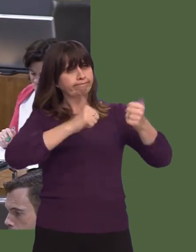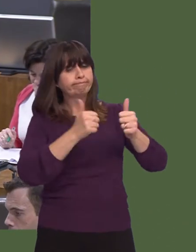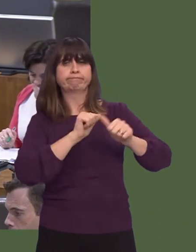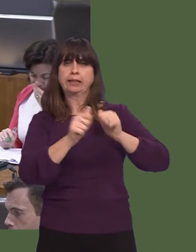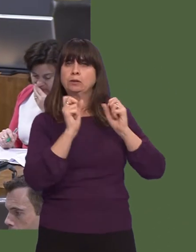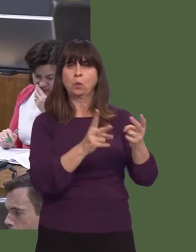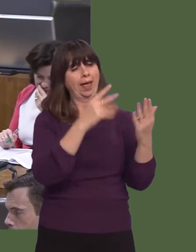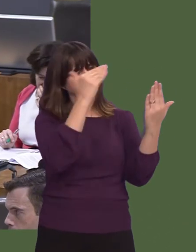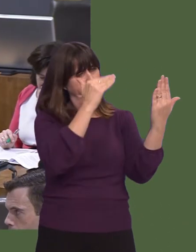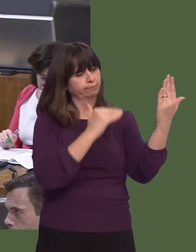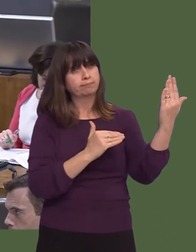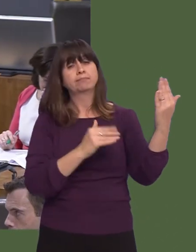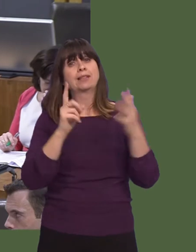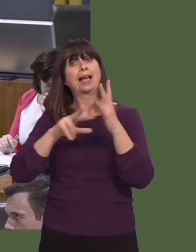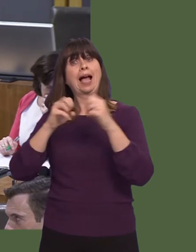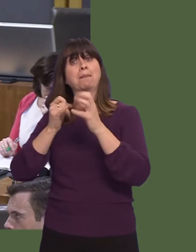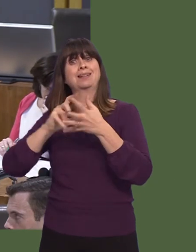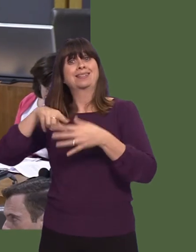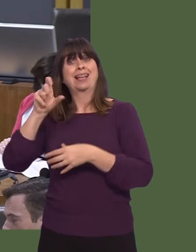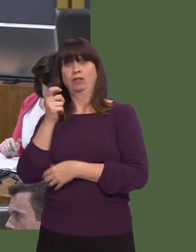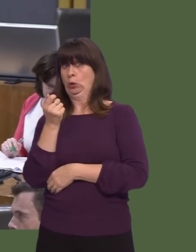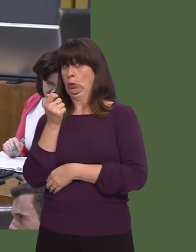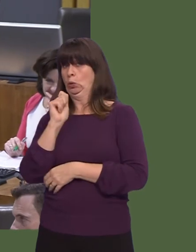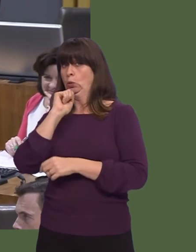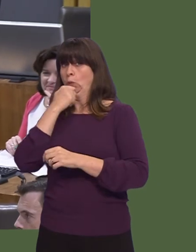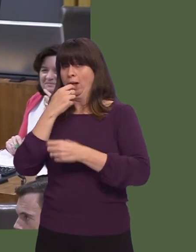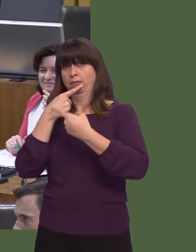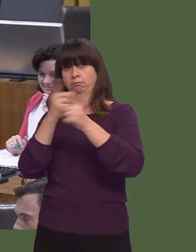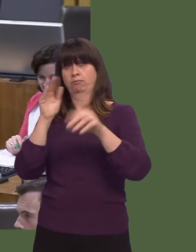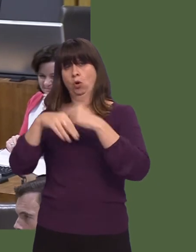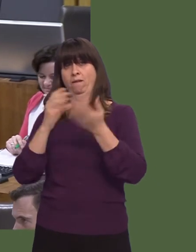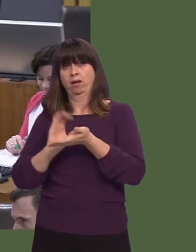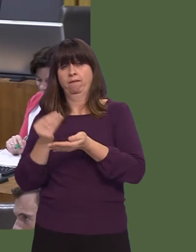the Cabinet Secretary will be making an announcement soon on the funding call on the local transport